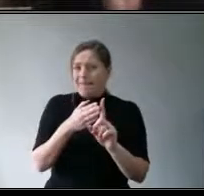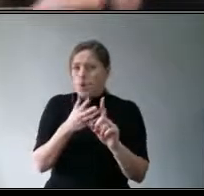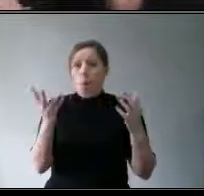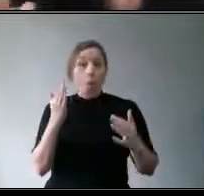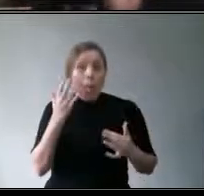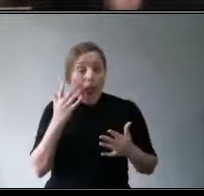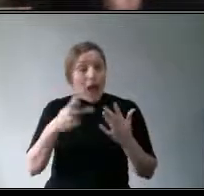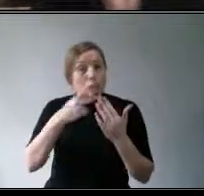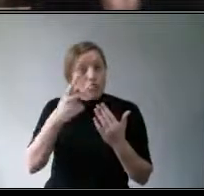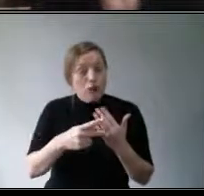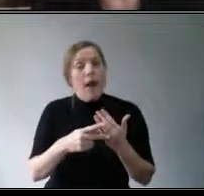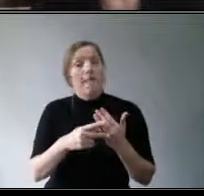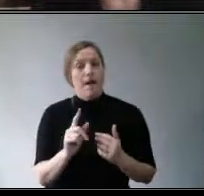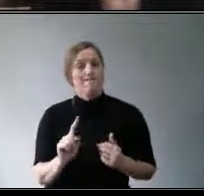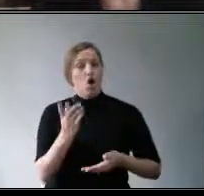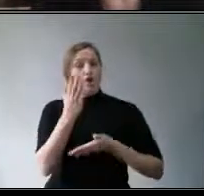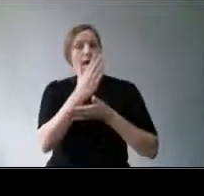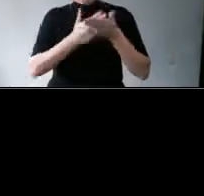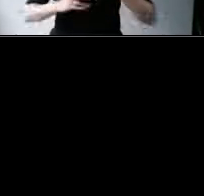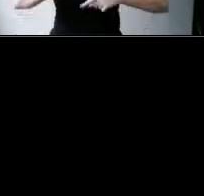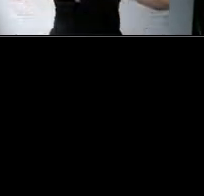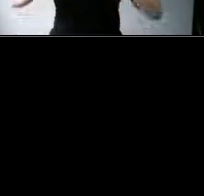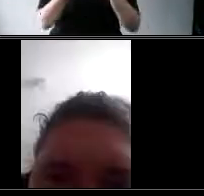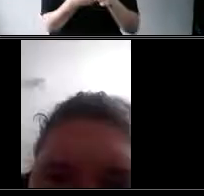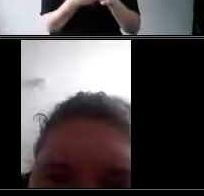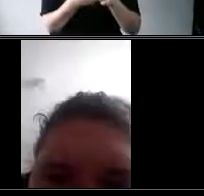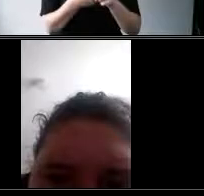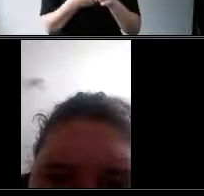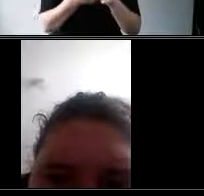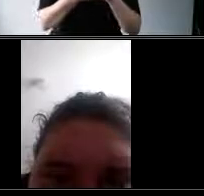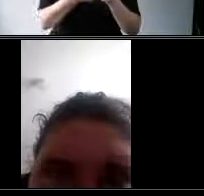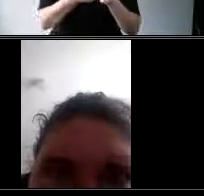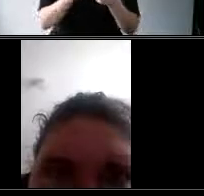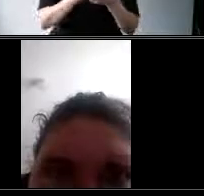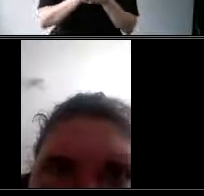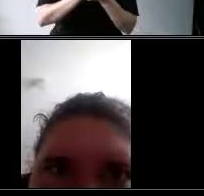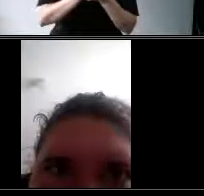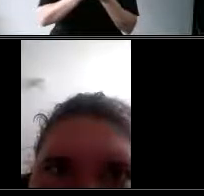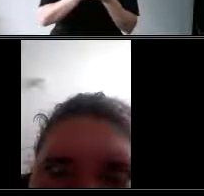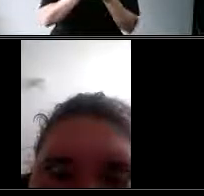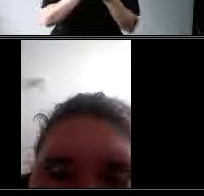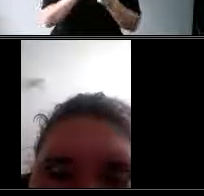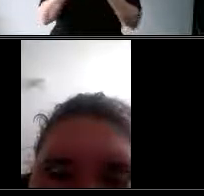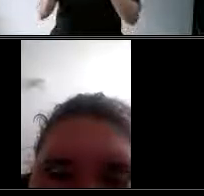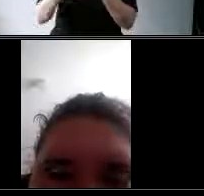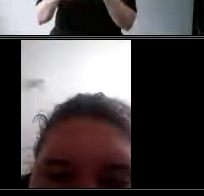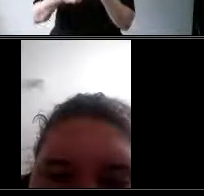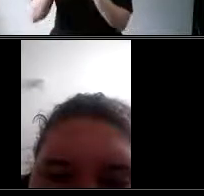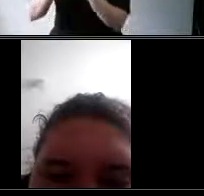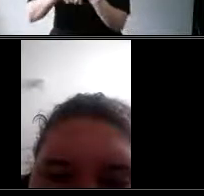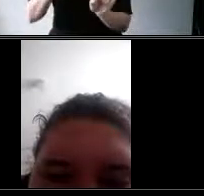round of credibility happening again next year for sort of things beyond july um yeah just to